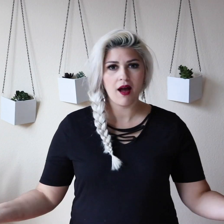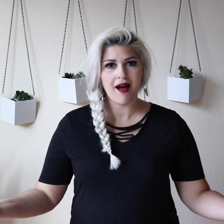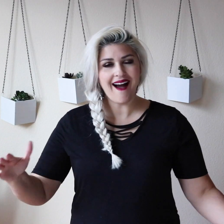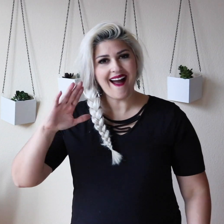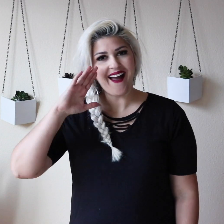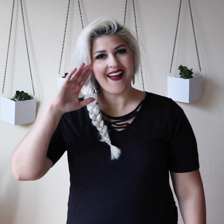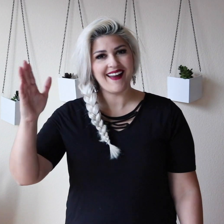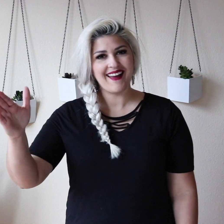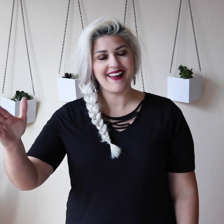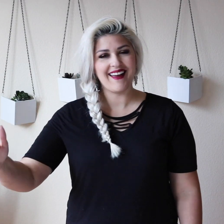Well, hello there.